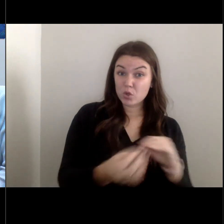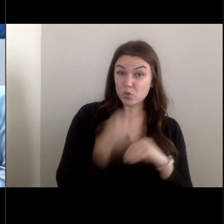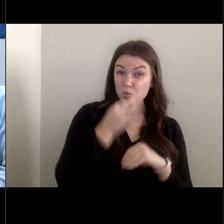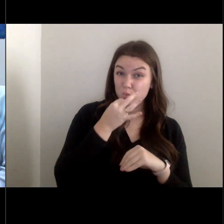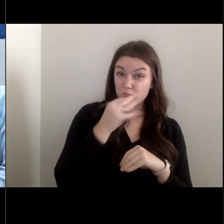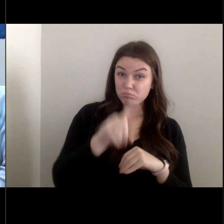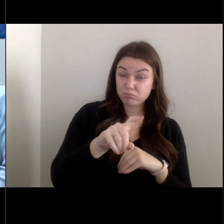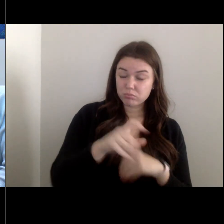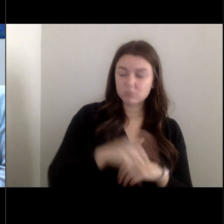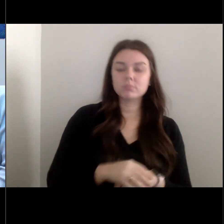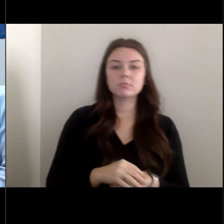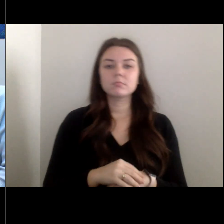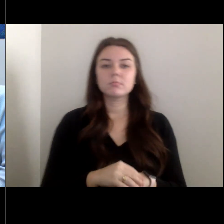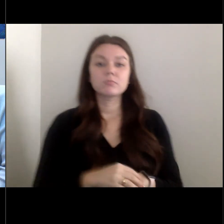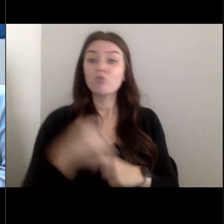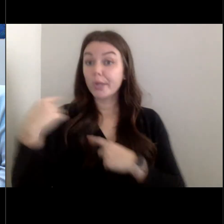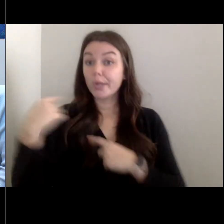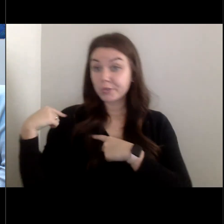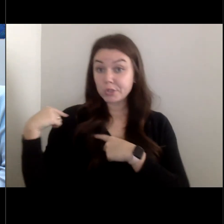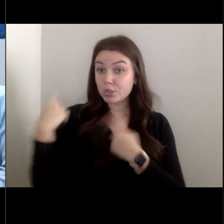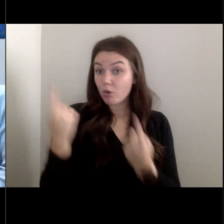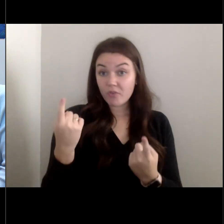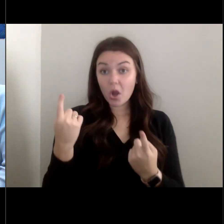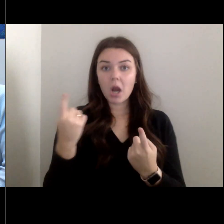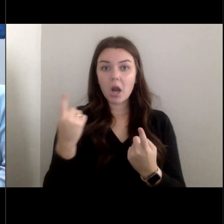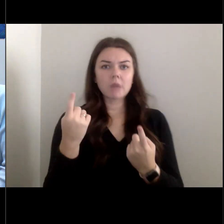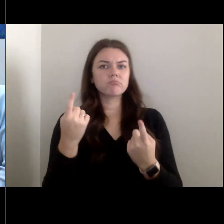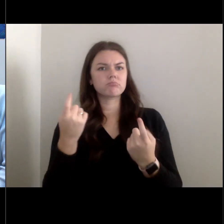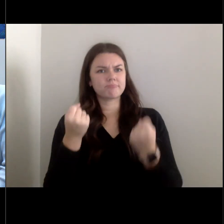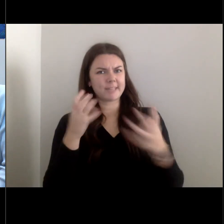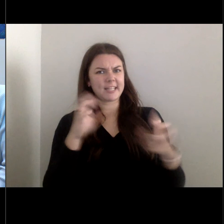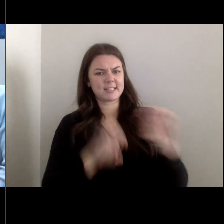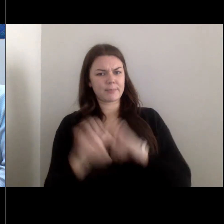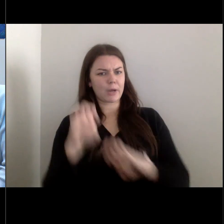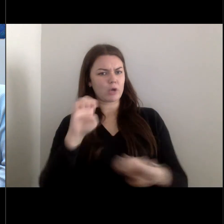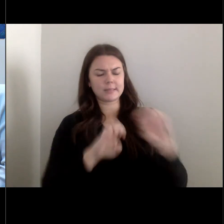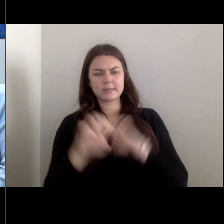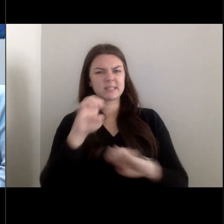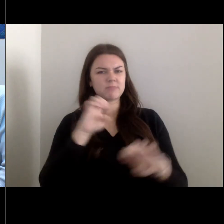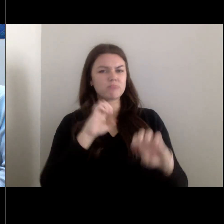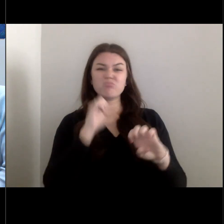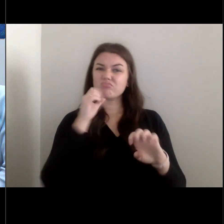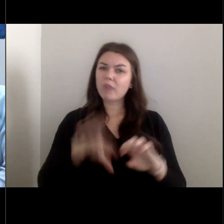So far, I haven't found, I've done these experiments, and I haven't found any higher mortality rates